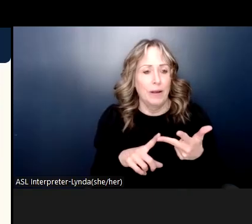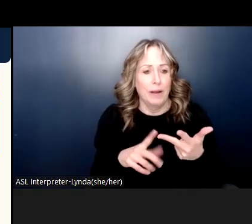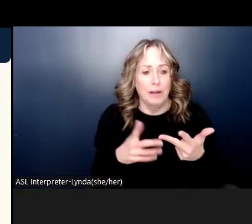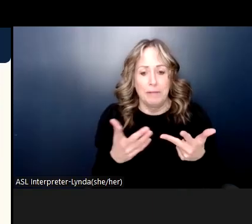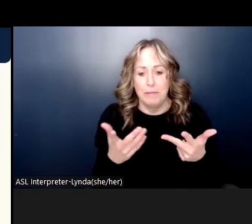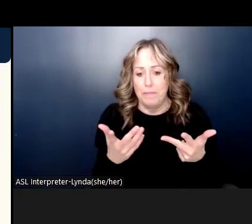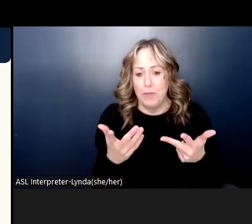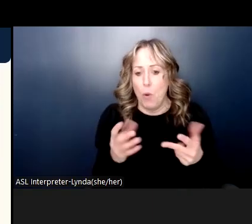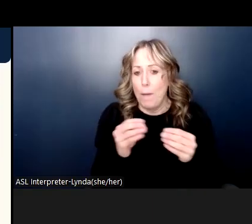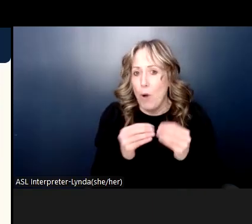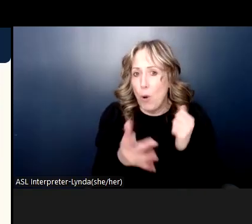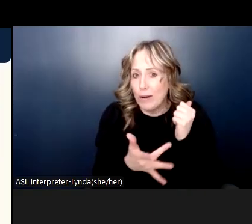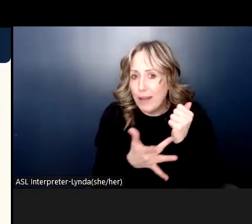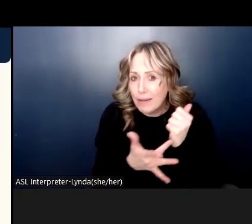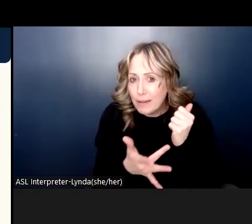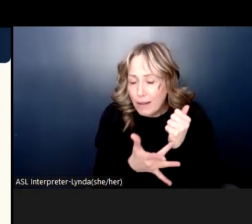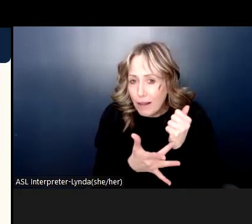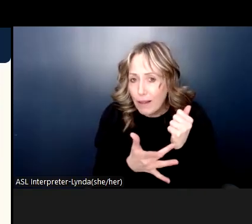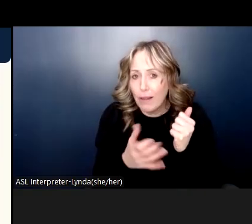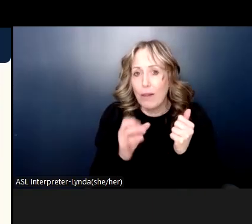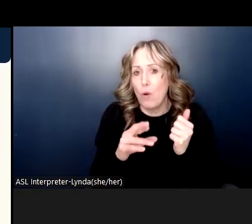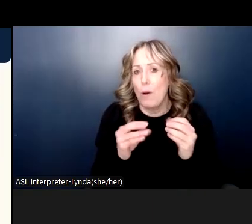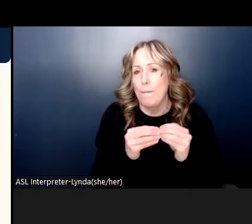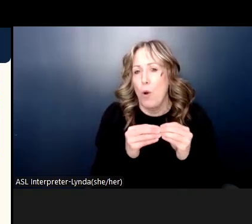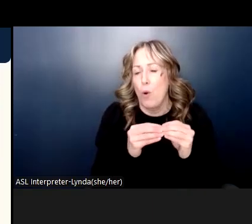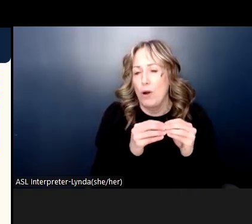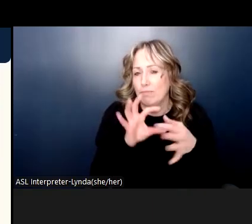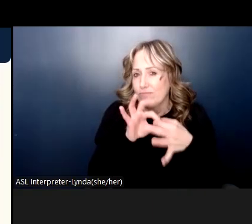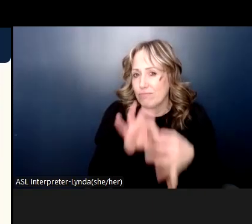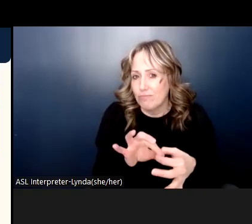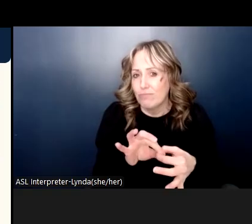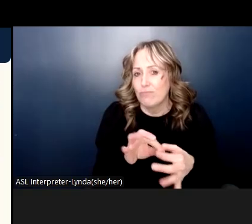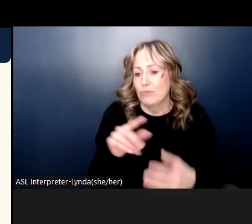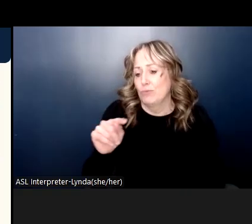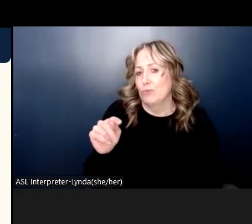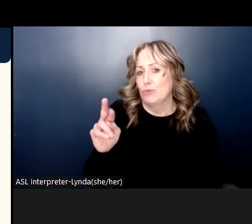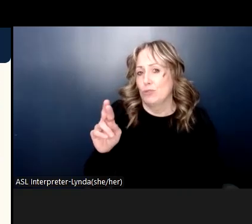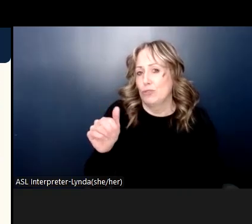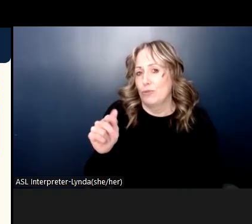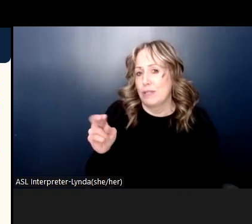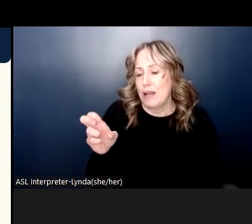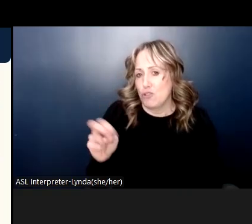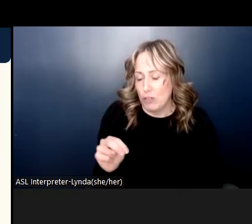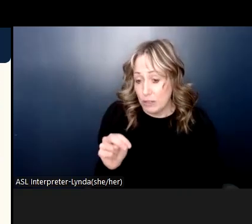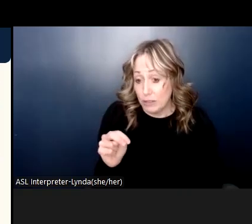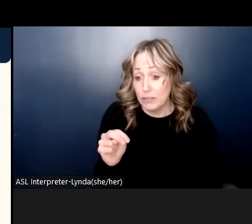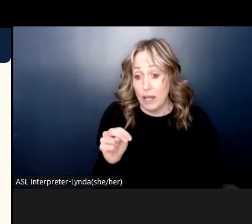more technical or transaction specific issues that they may be having. The Mosaic Go Live help desk